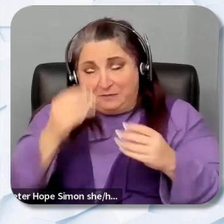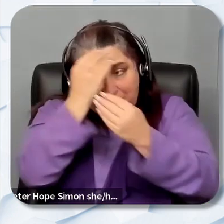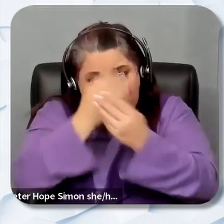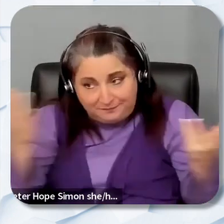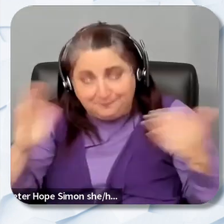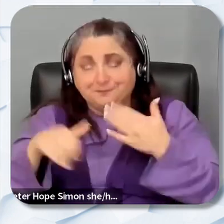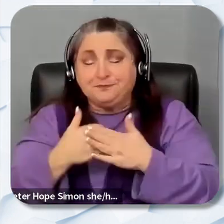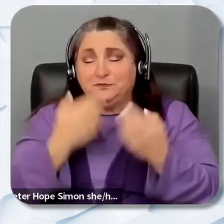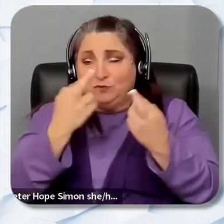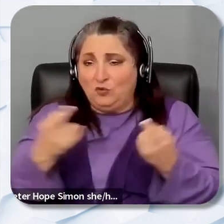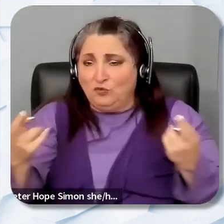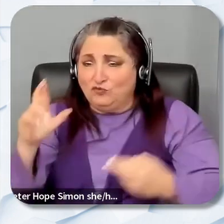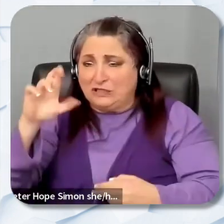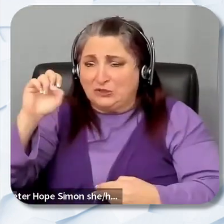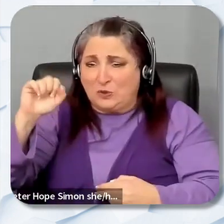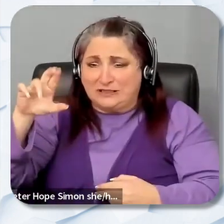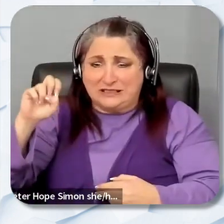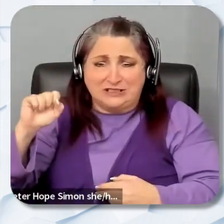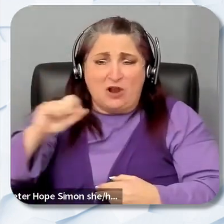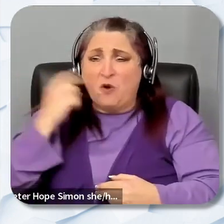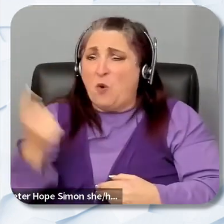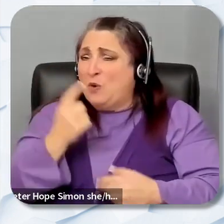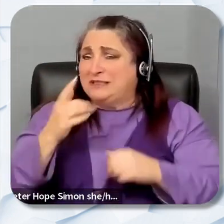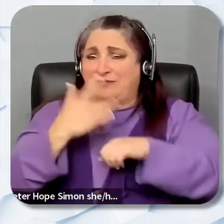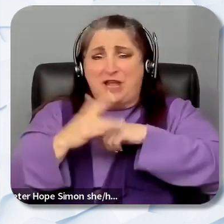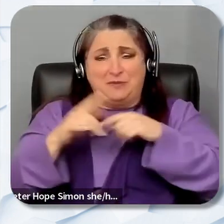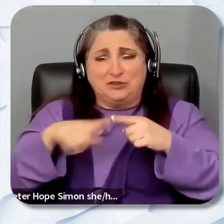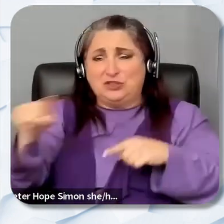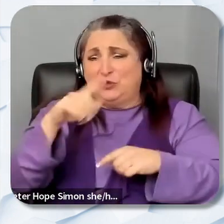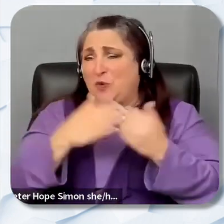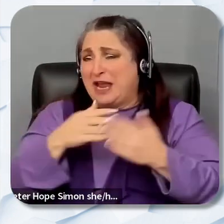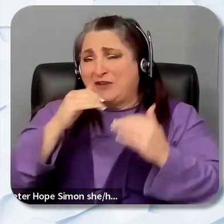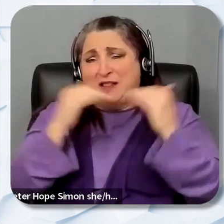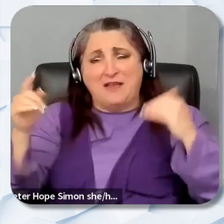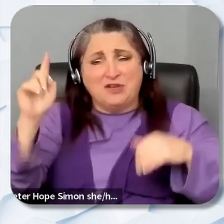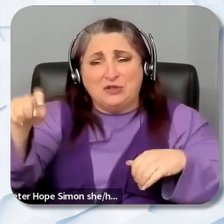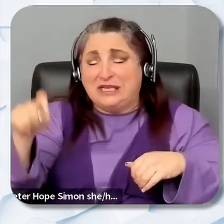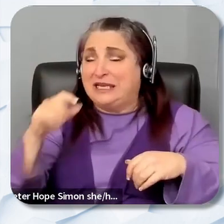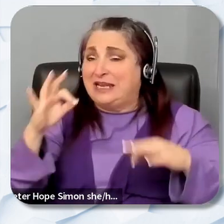are always available to you at whatever level you need. If your district is a Targeted Level